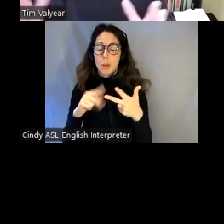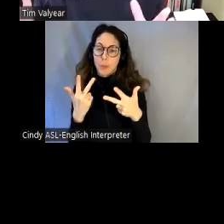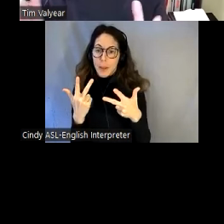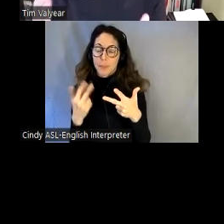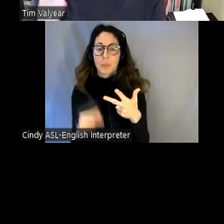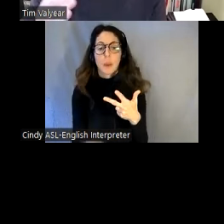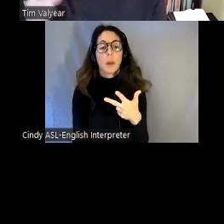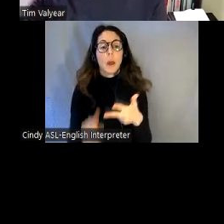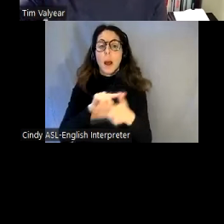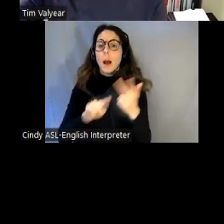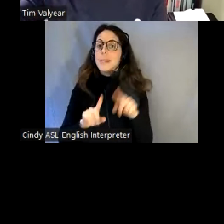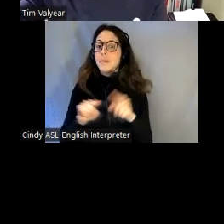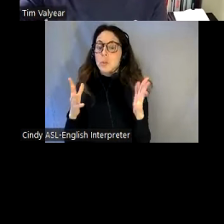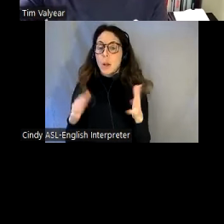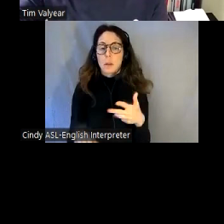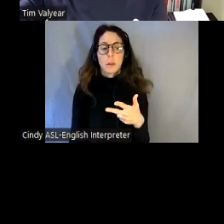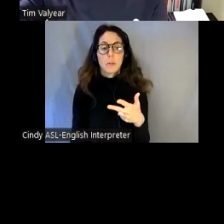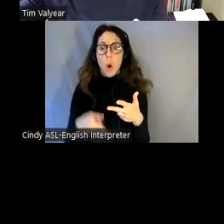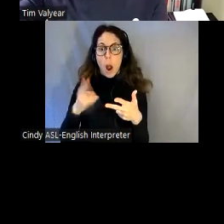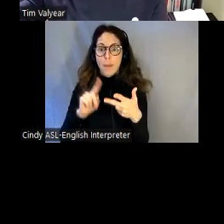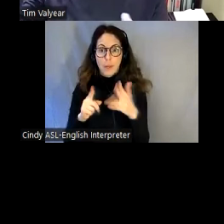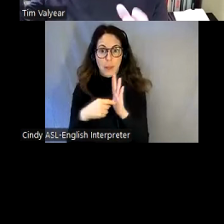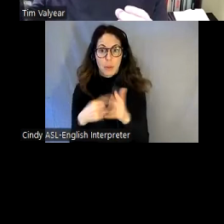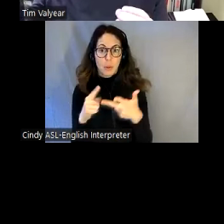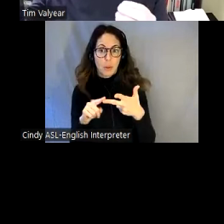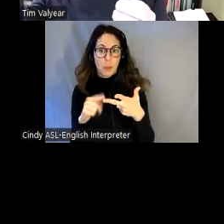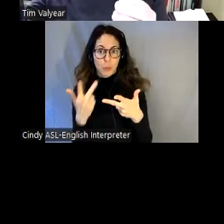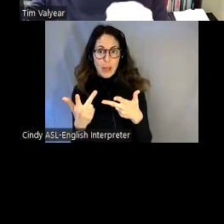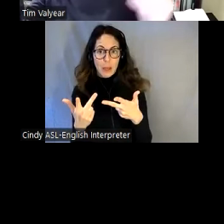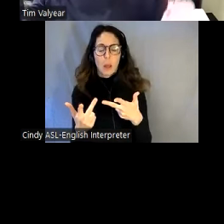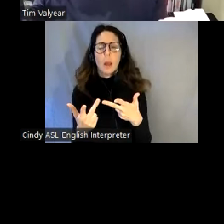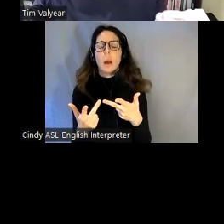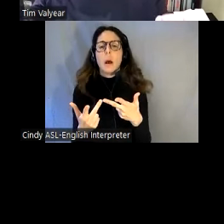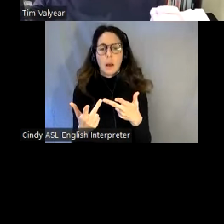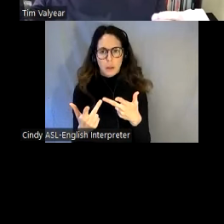masks come in all different types of sizes. There are